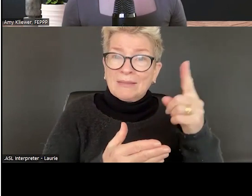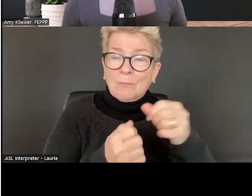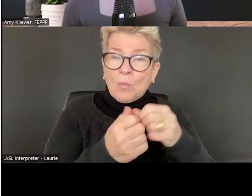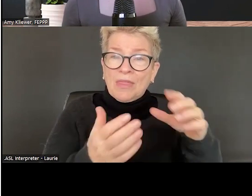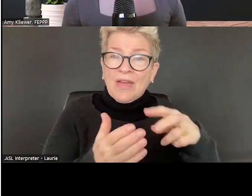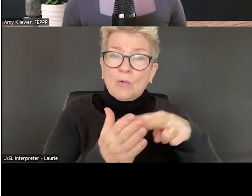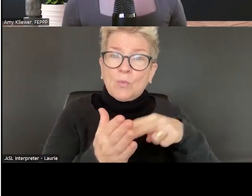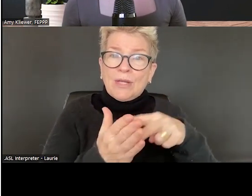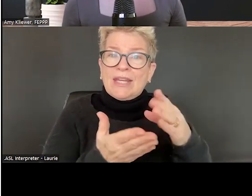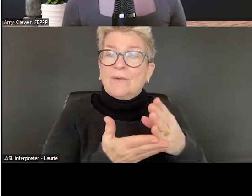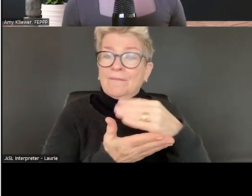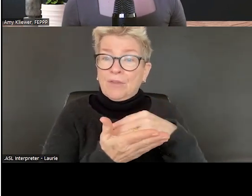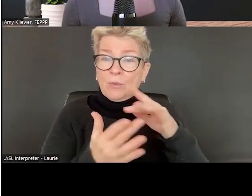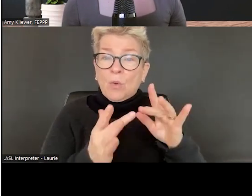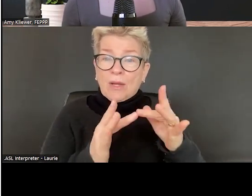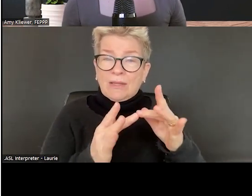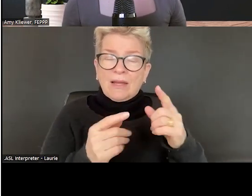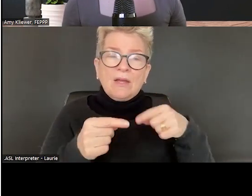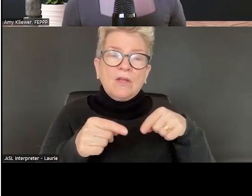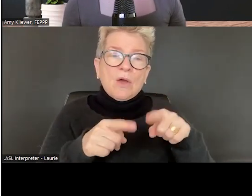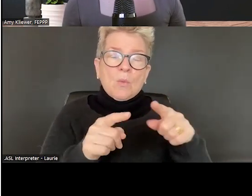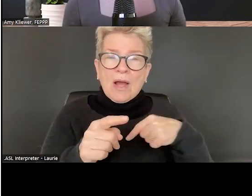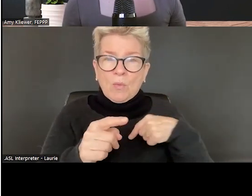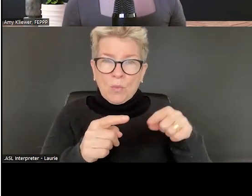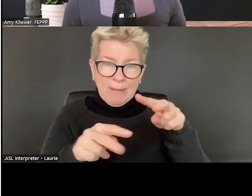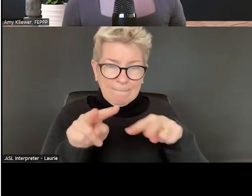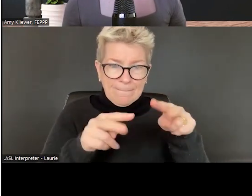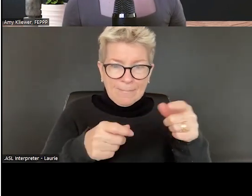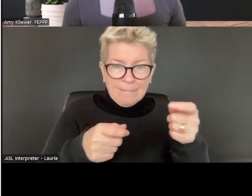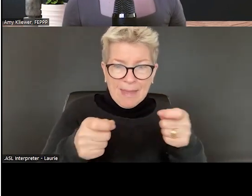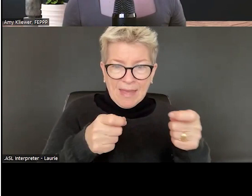as we manage this digital world, over half of our teenagers spend at least